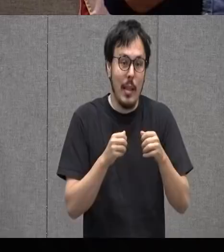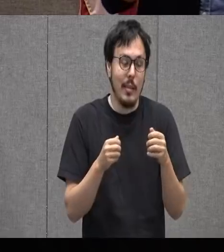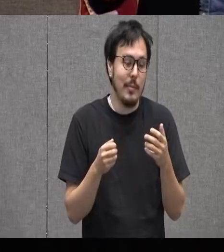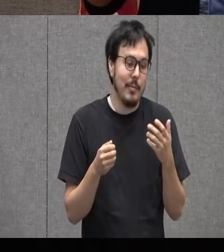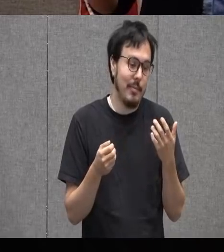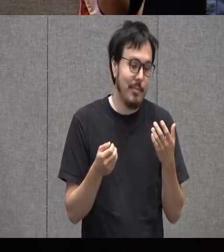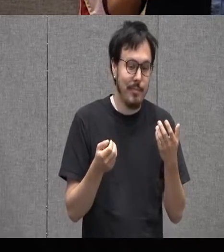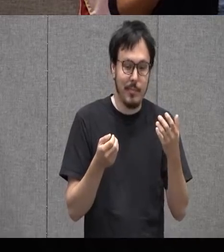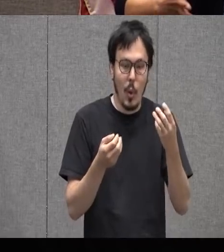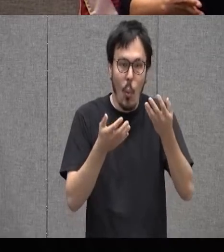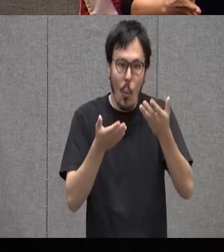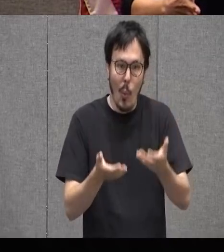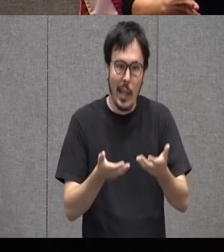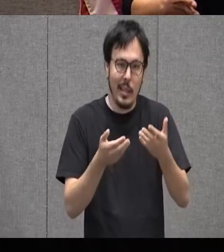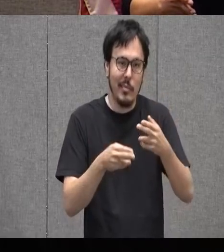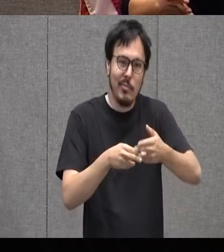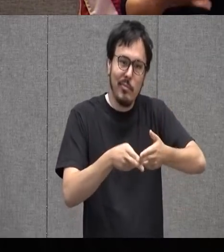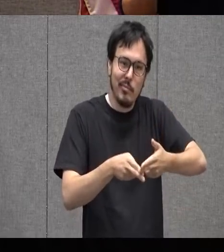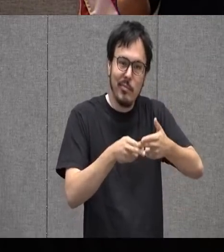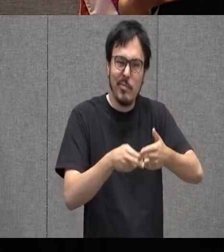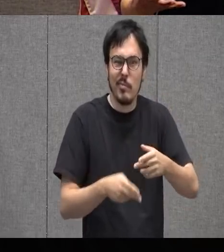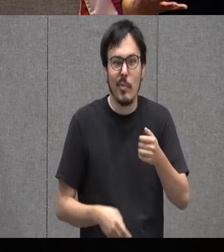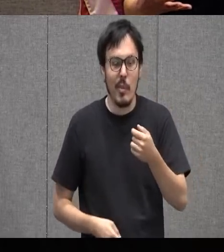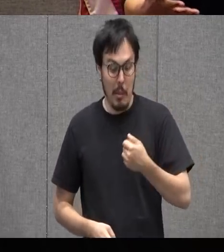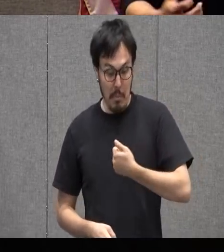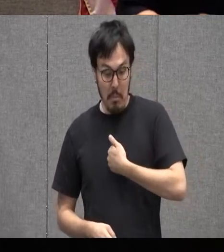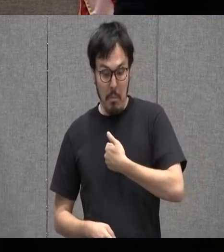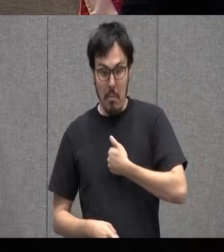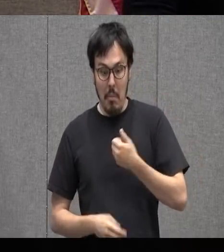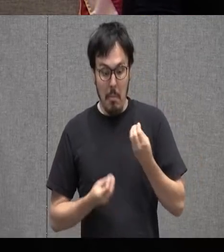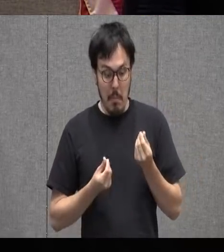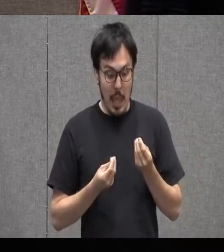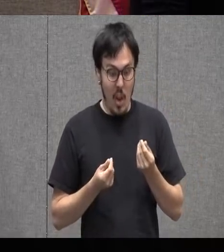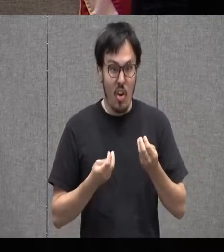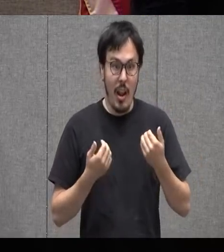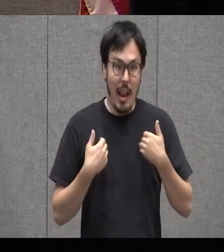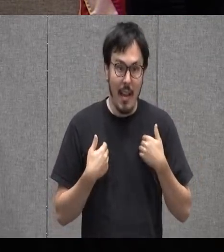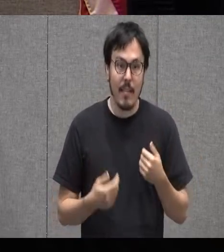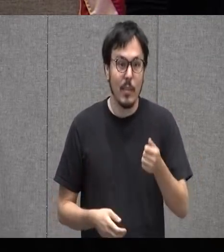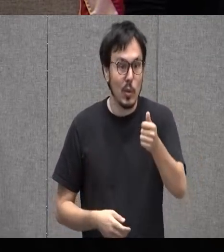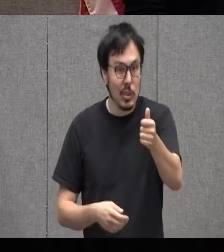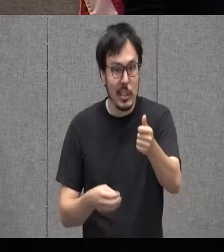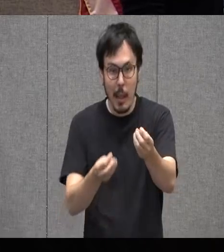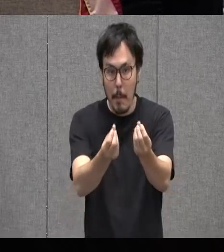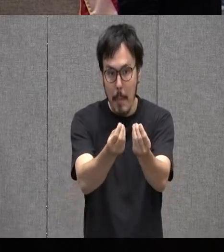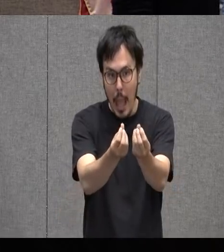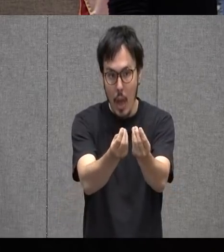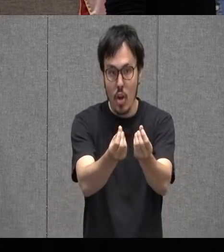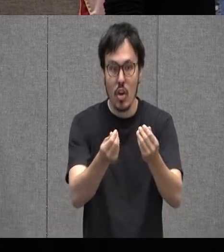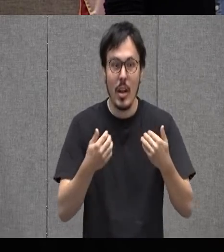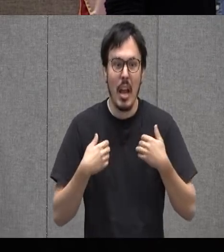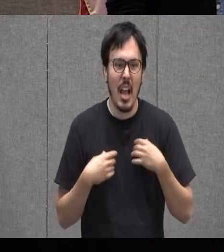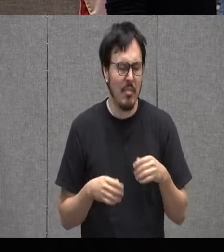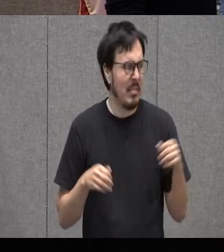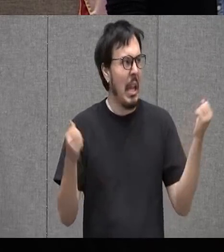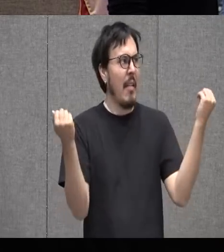everything you see here with me is made up of matter. And so if we are building with blocks,